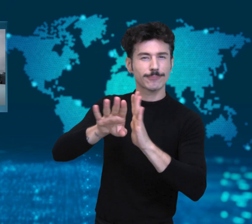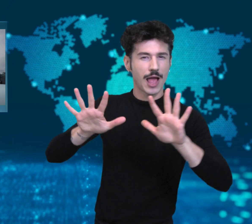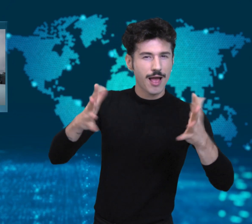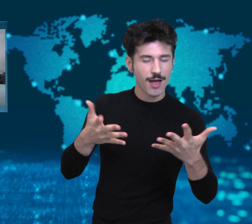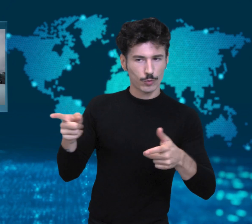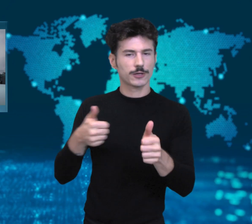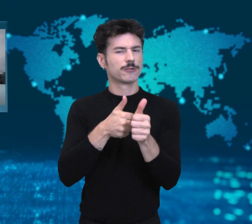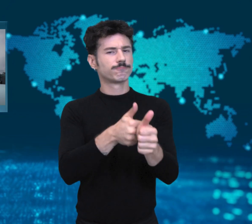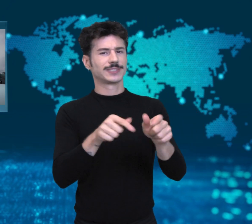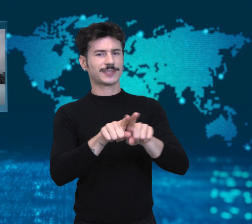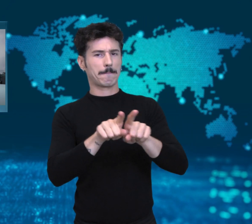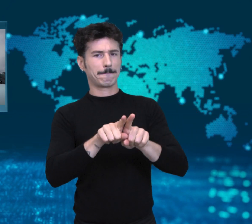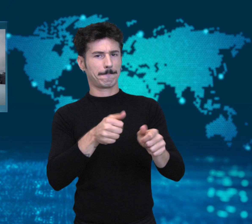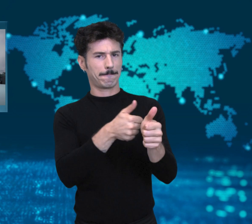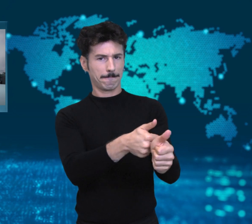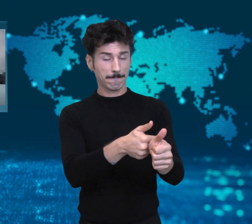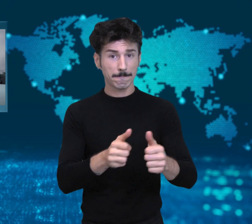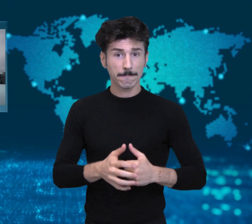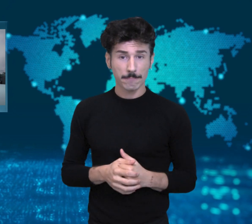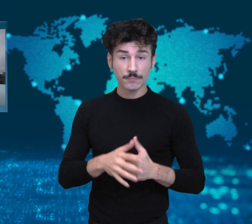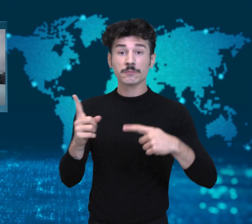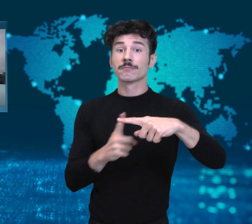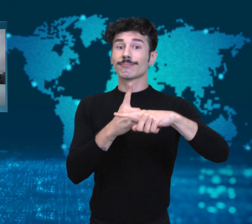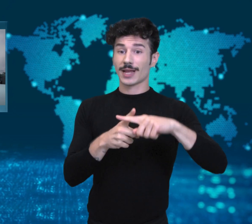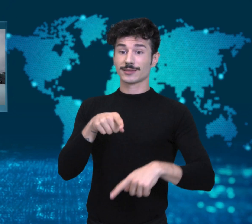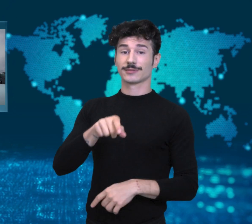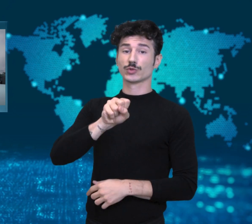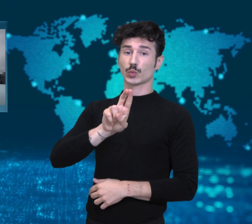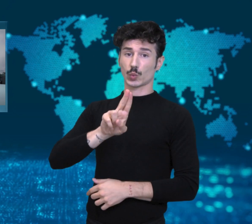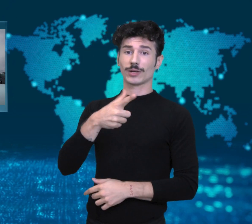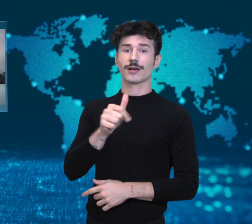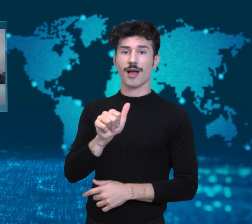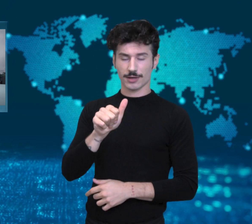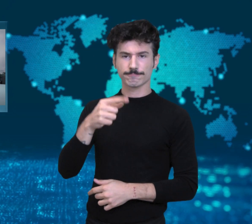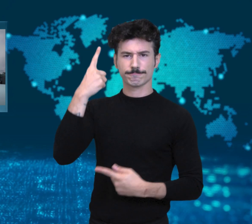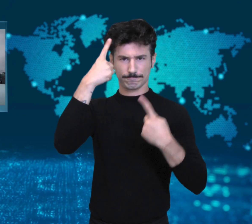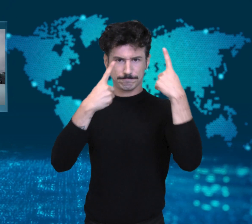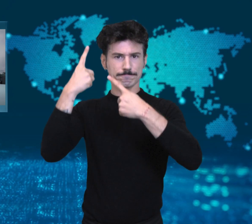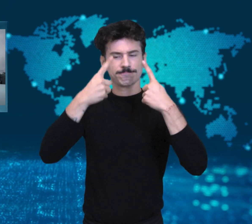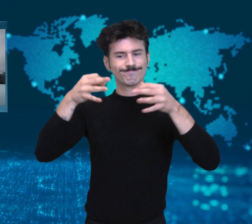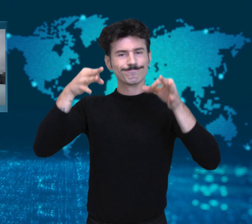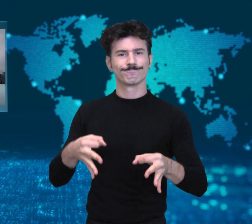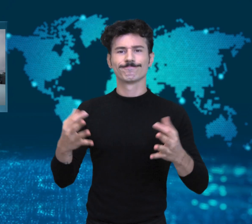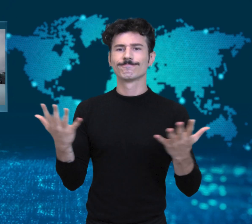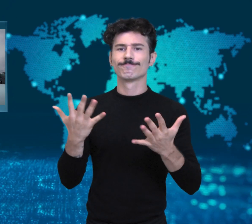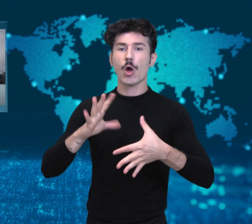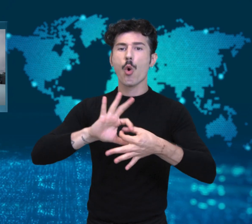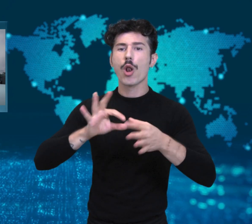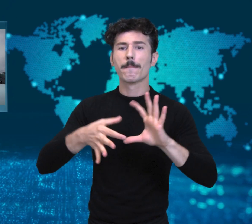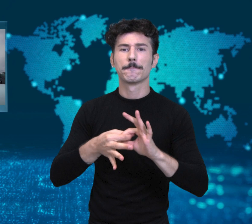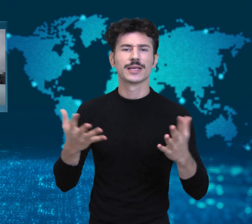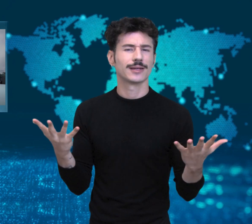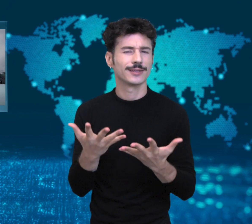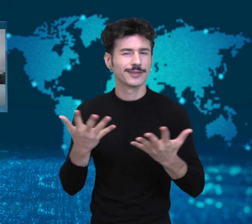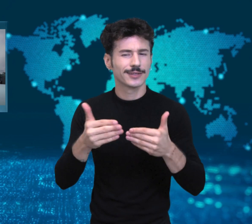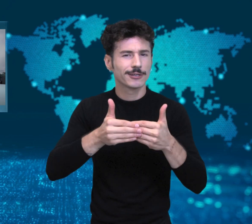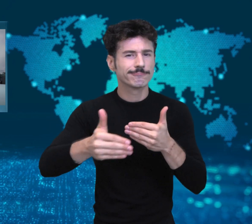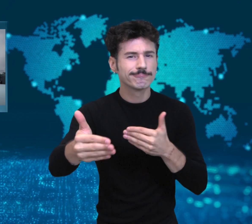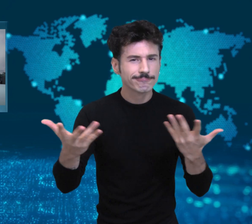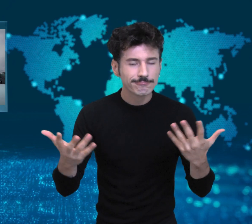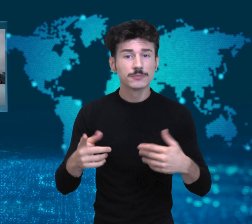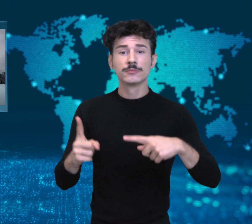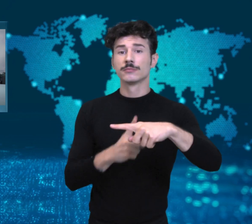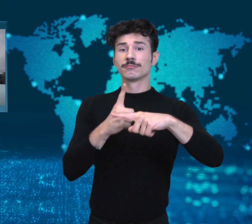He will also need to decide what to do with the Olympics and to develop